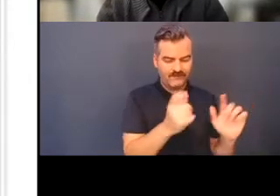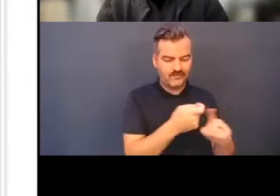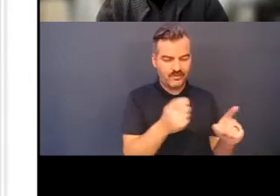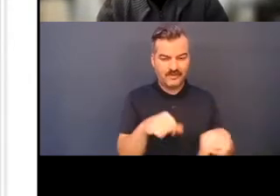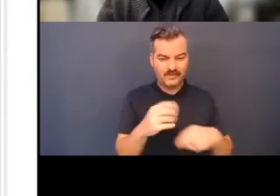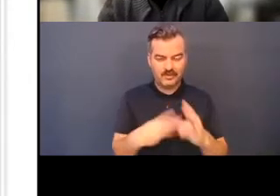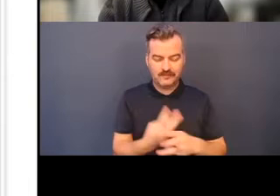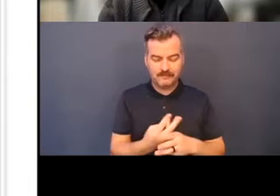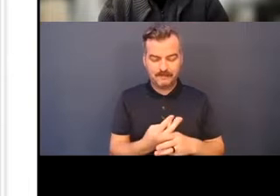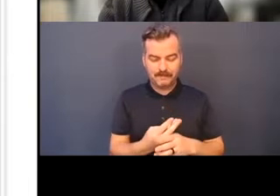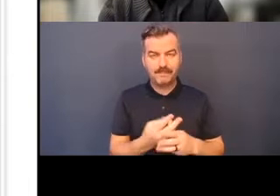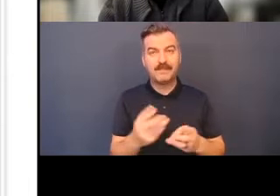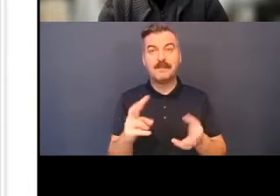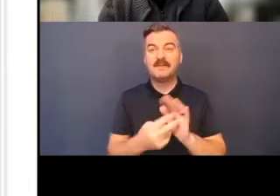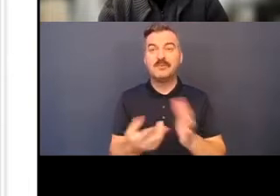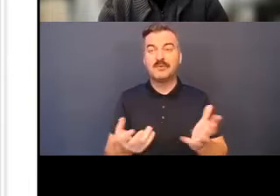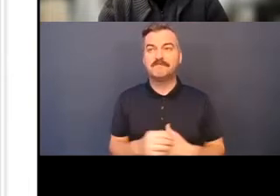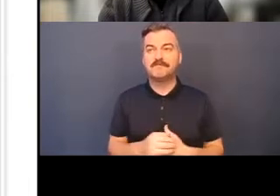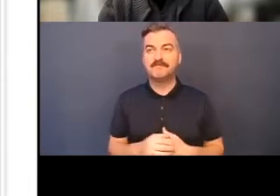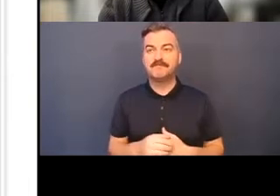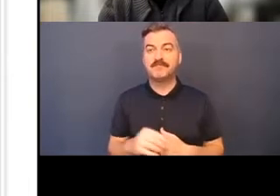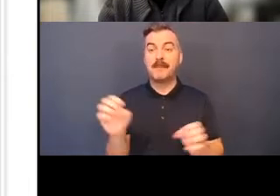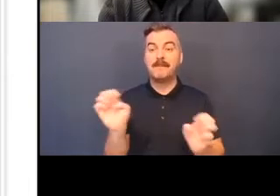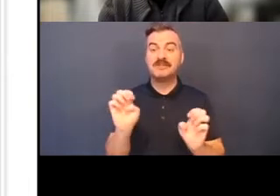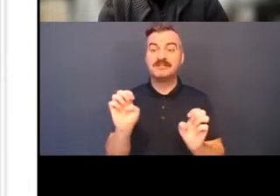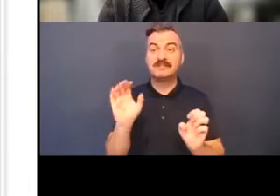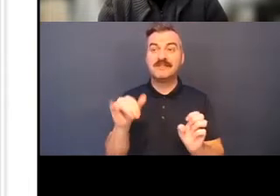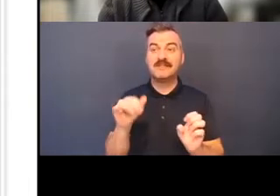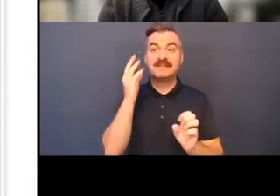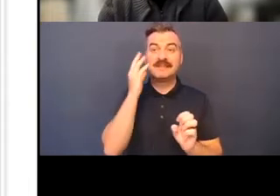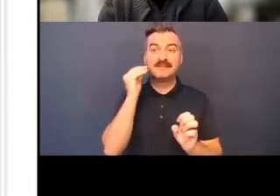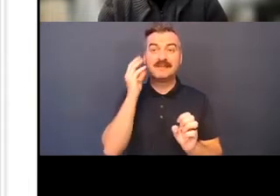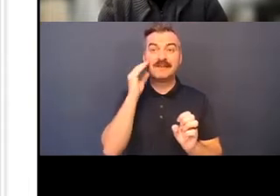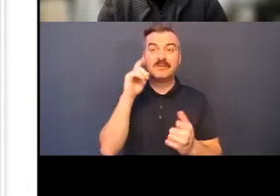15:39:37 Put another way, in emergency becomes experience recognized and declared as such.